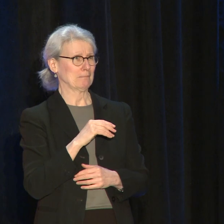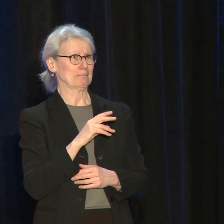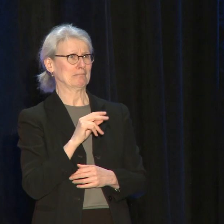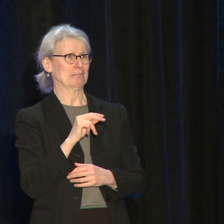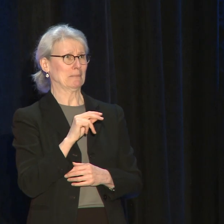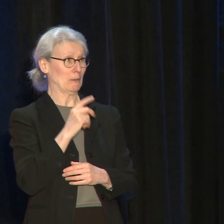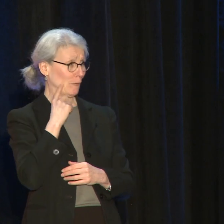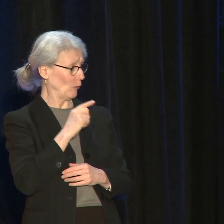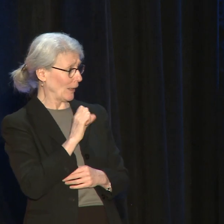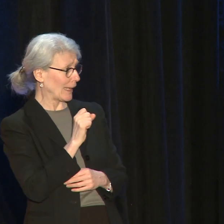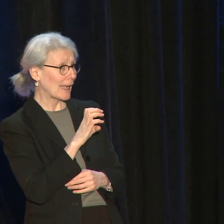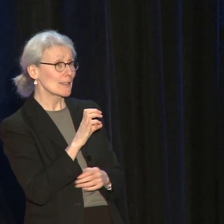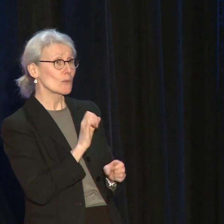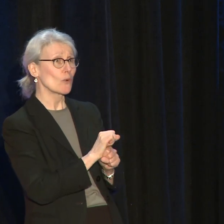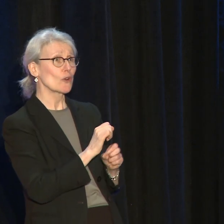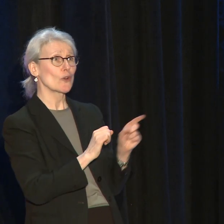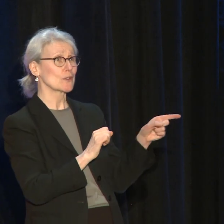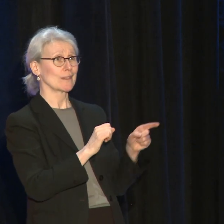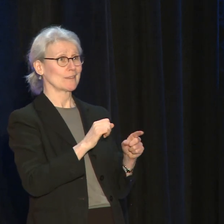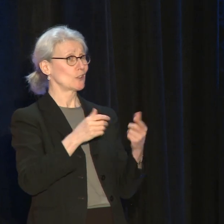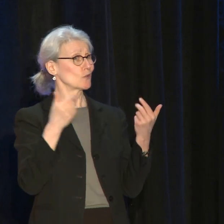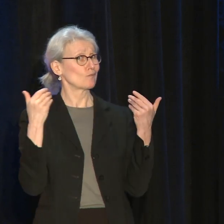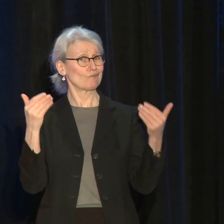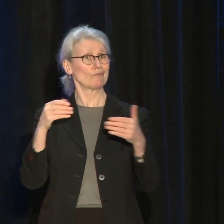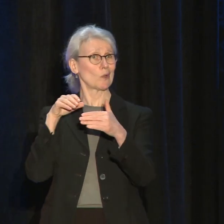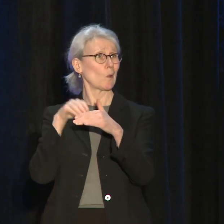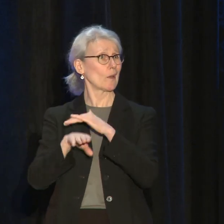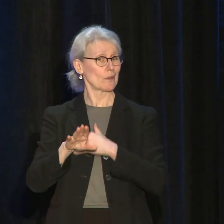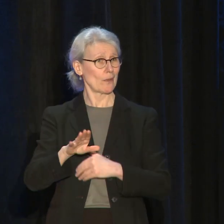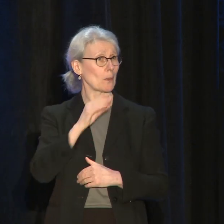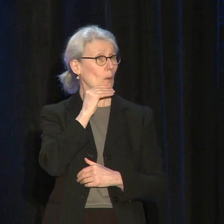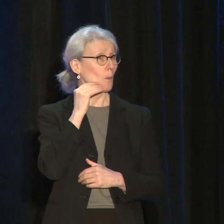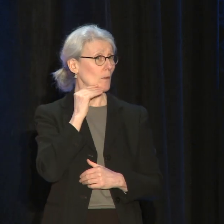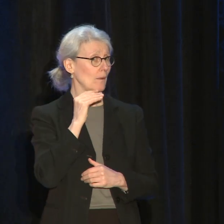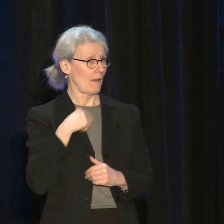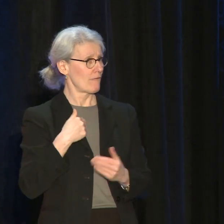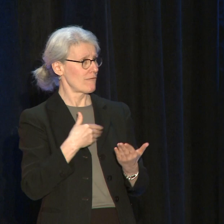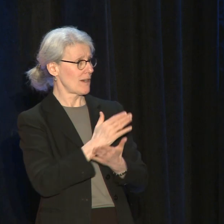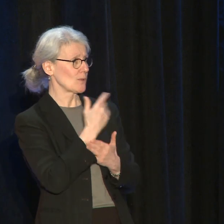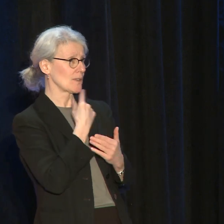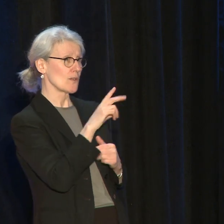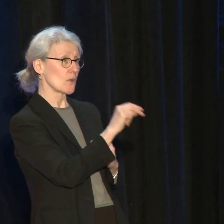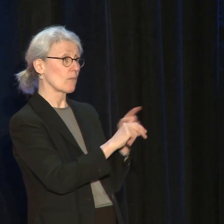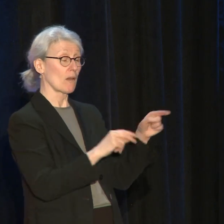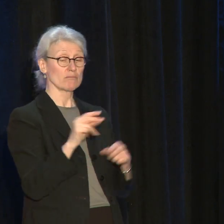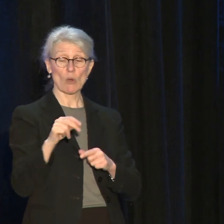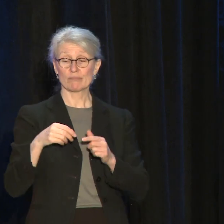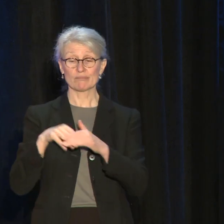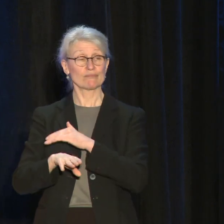caseworkers. They're violating the constitutional rights of families. Our families need attorneys